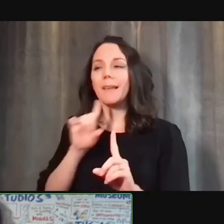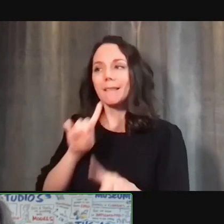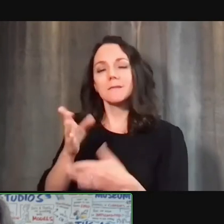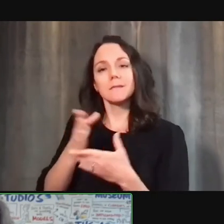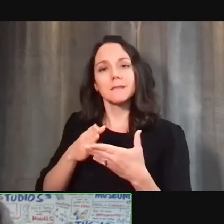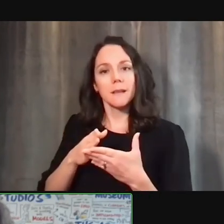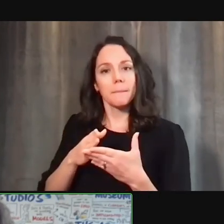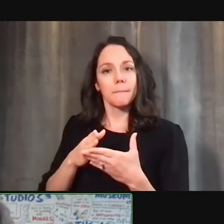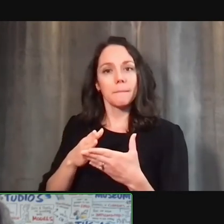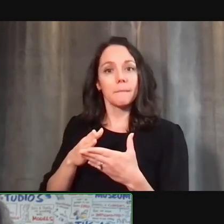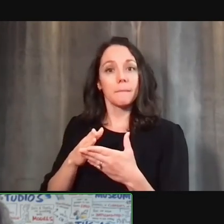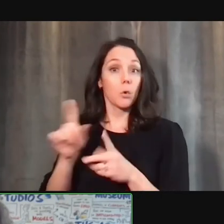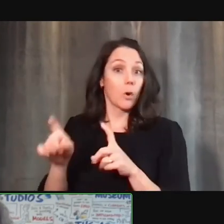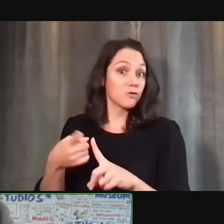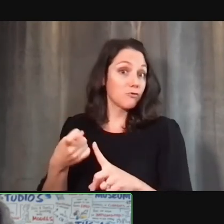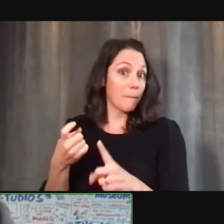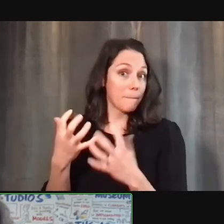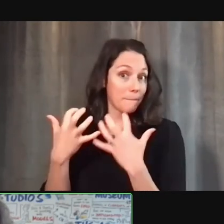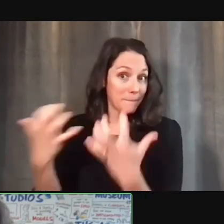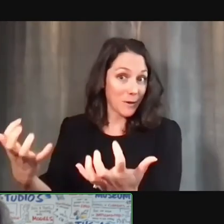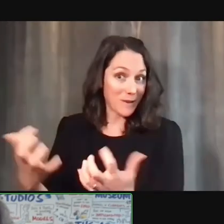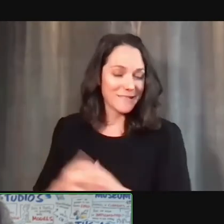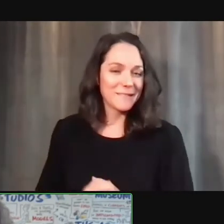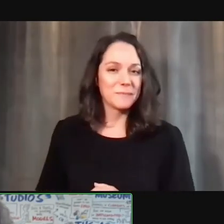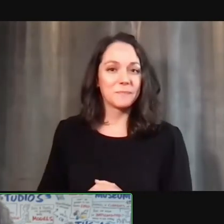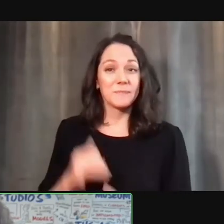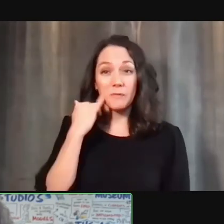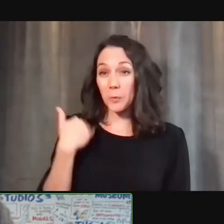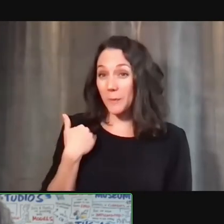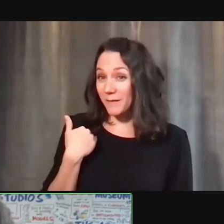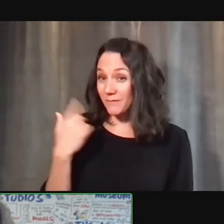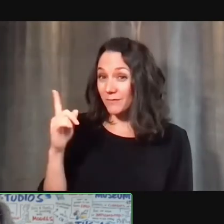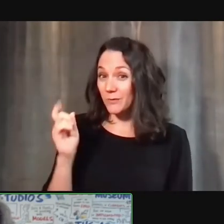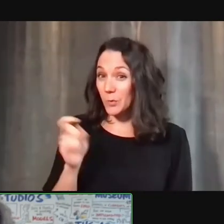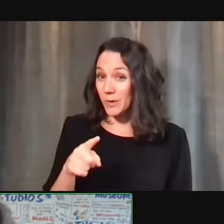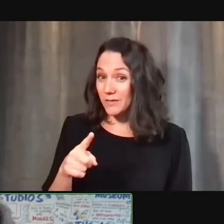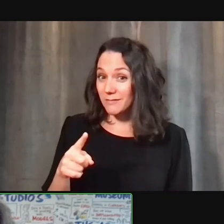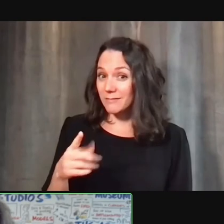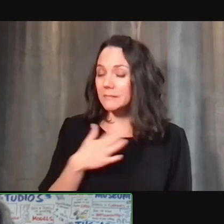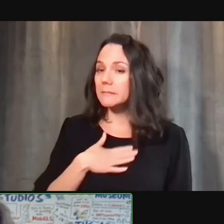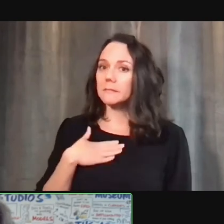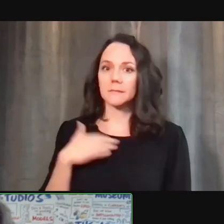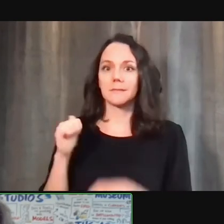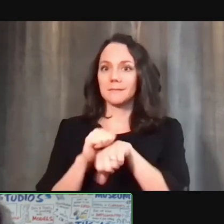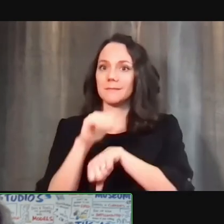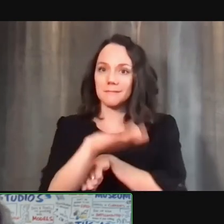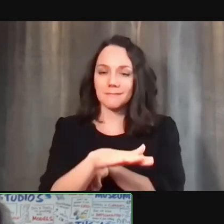So audience, if you have them, send them our way, put them in the chat or